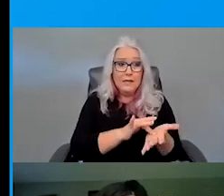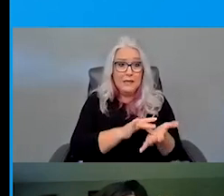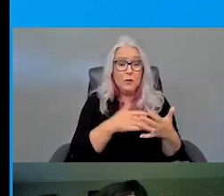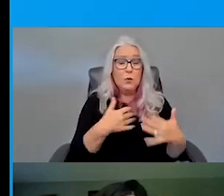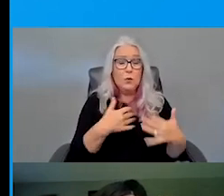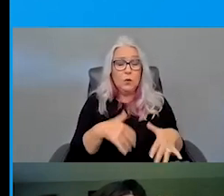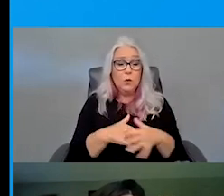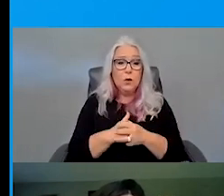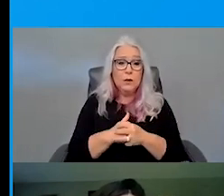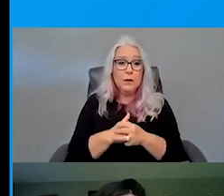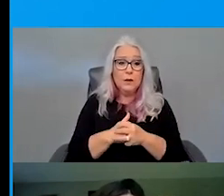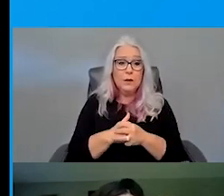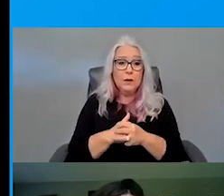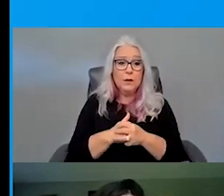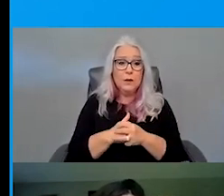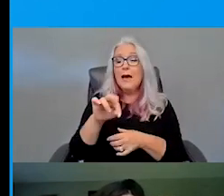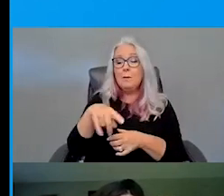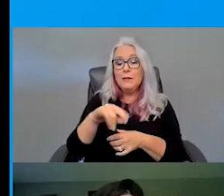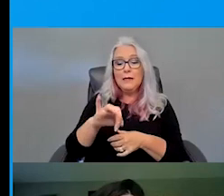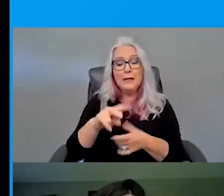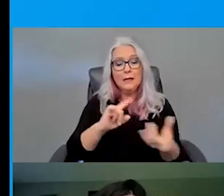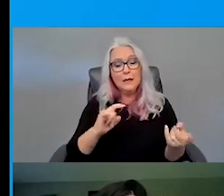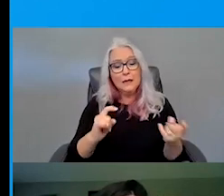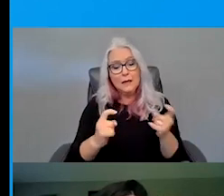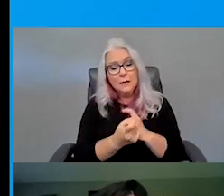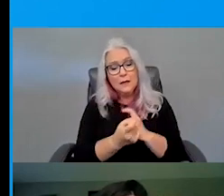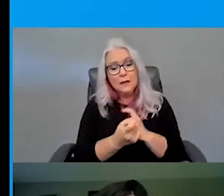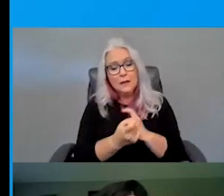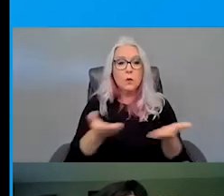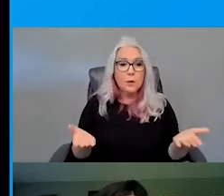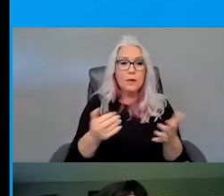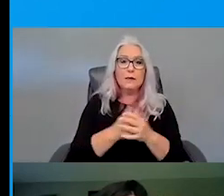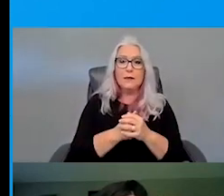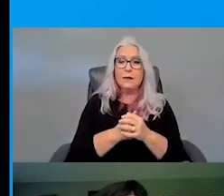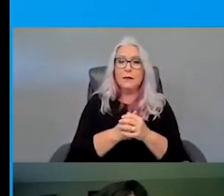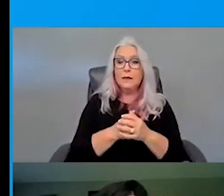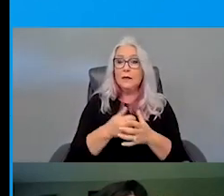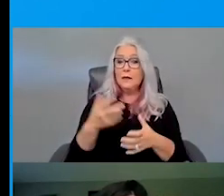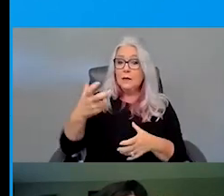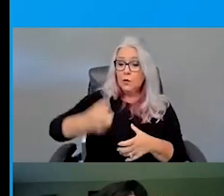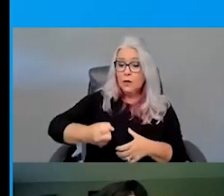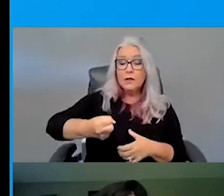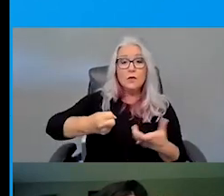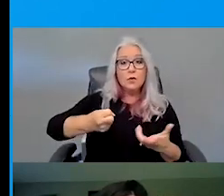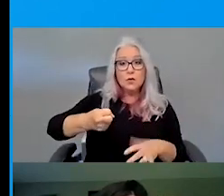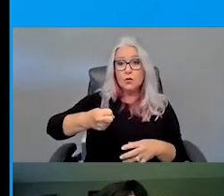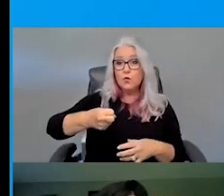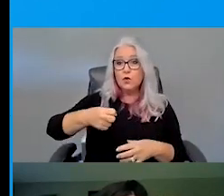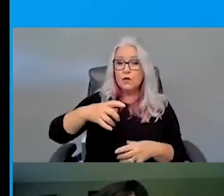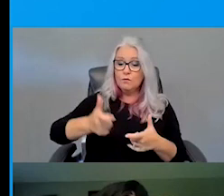defining what that is. Utensils with fat grips. Need areas and different need areas specific to